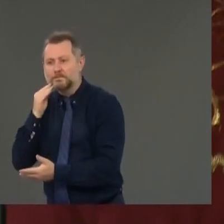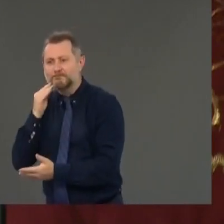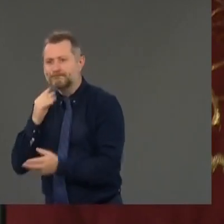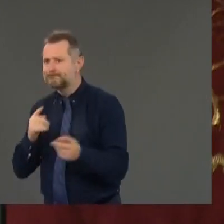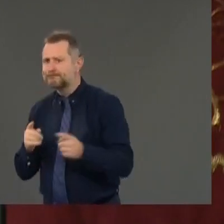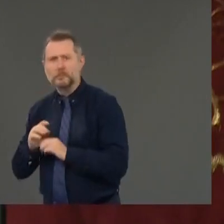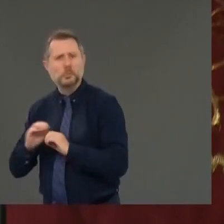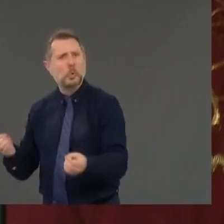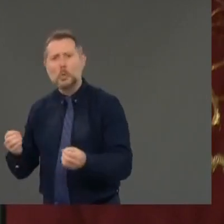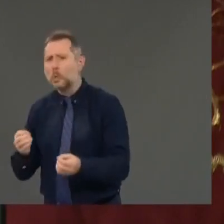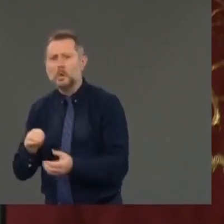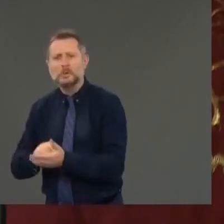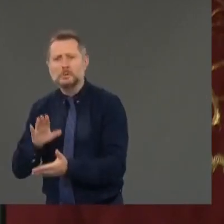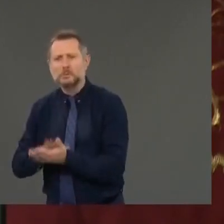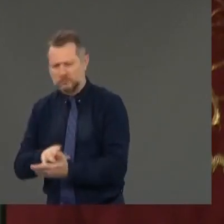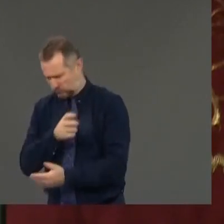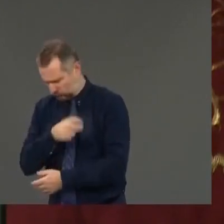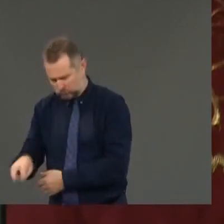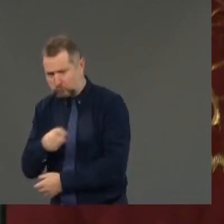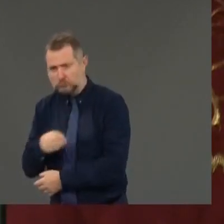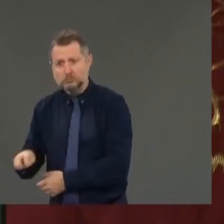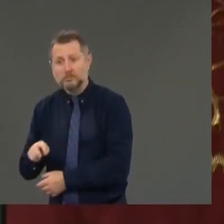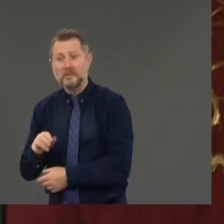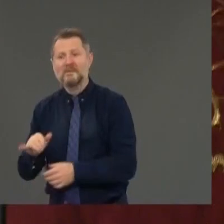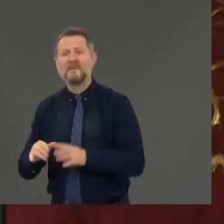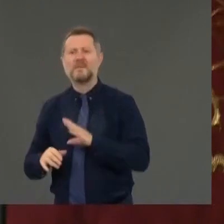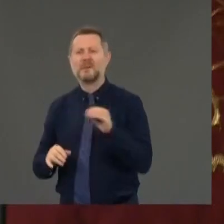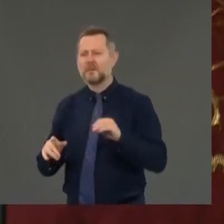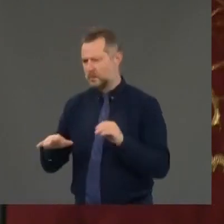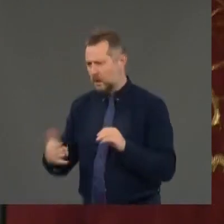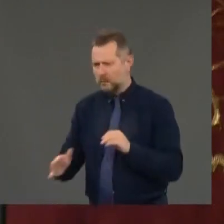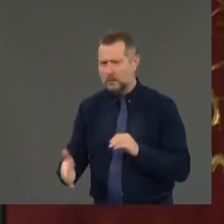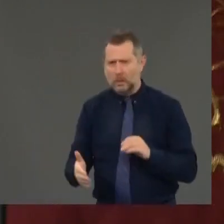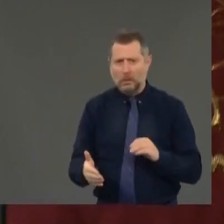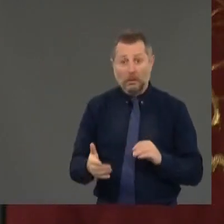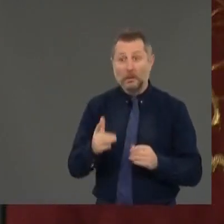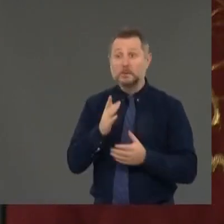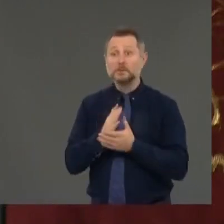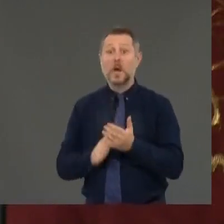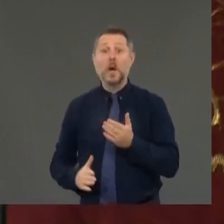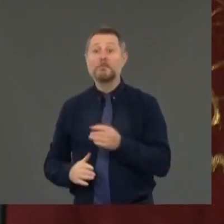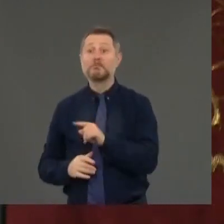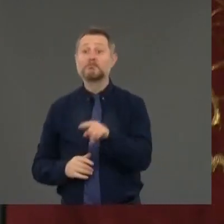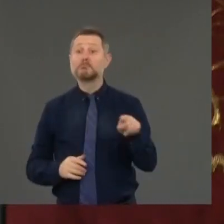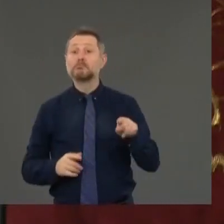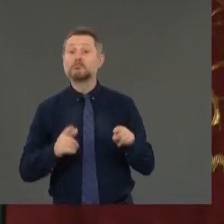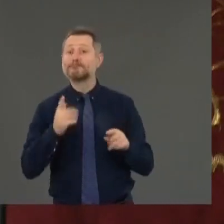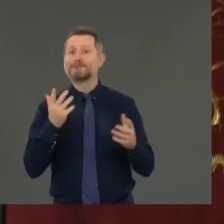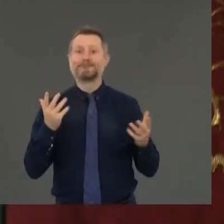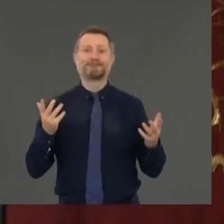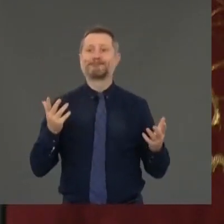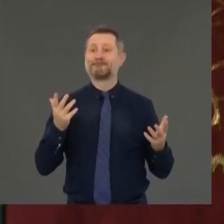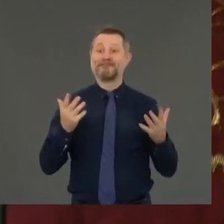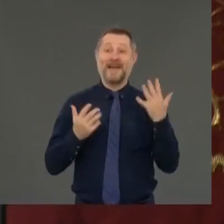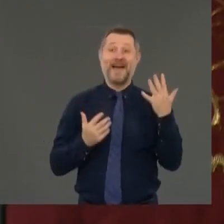A NUMBER OF HOSPITALS WHERE THERE HAVE BEEN NO READMISSIONS WHERE THERE ARE UP TO 50 DEATHS